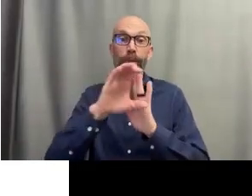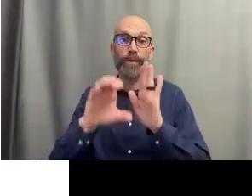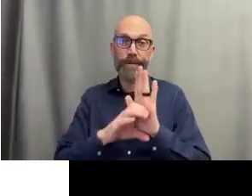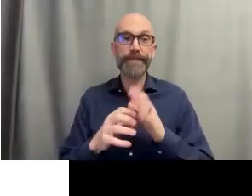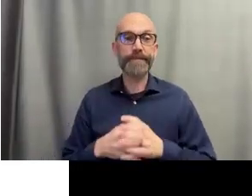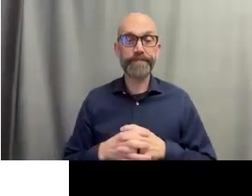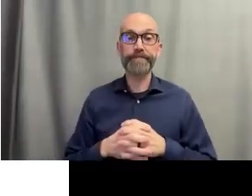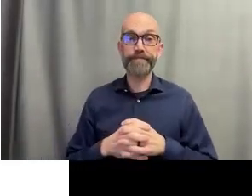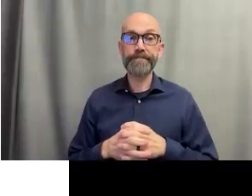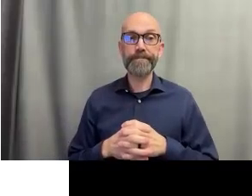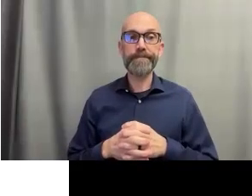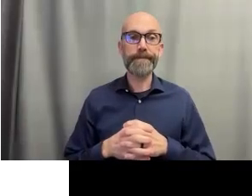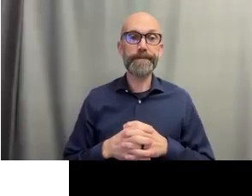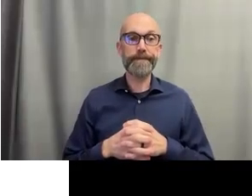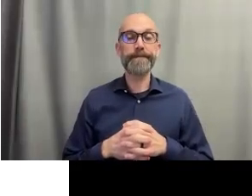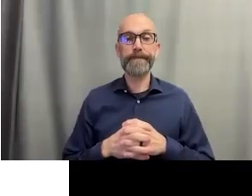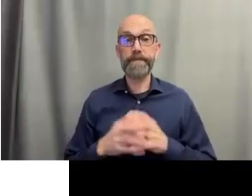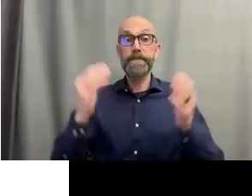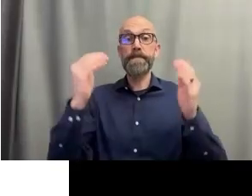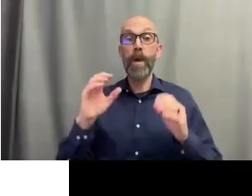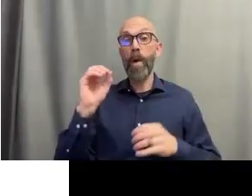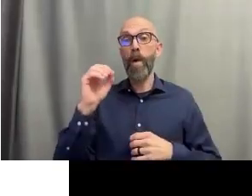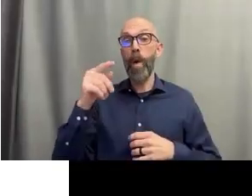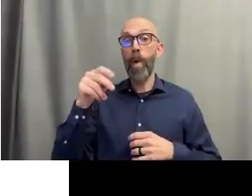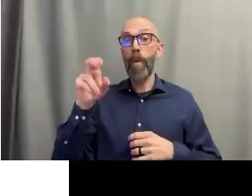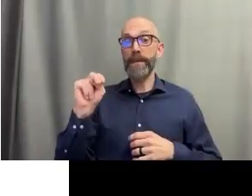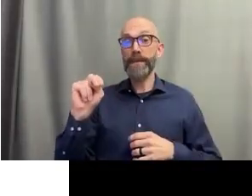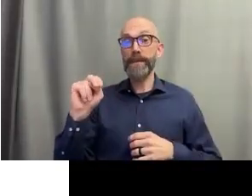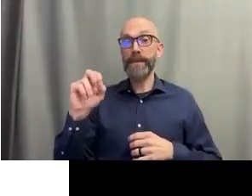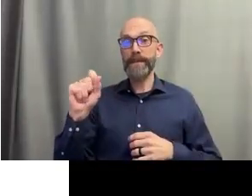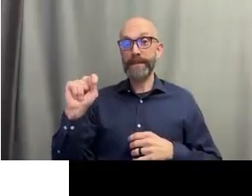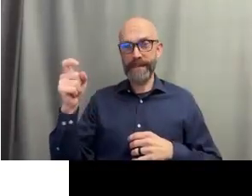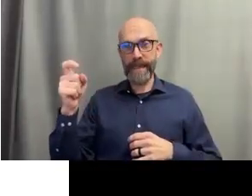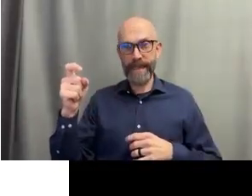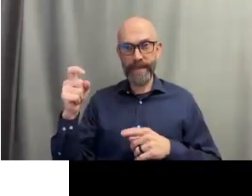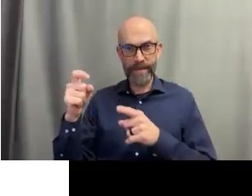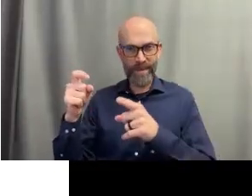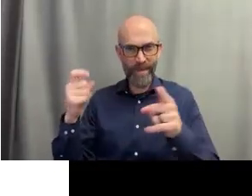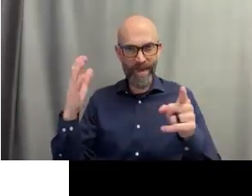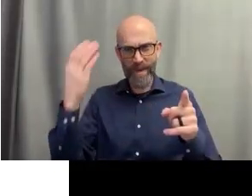Okay. OpenStax. Is anyone familiar with OpenStax, or used it?